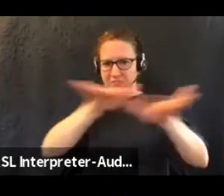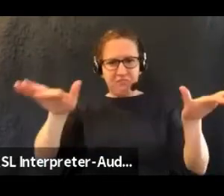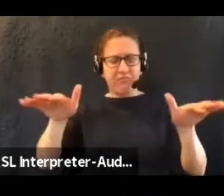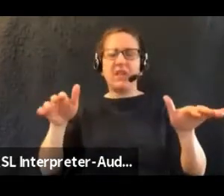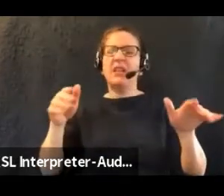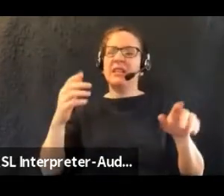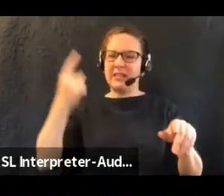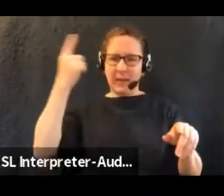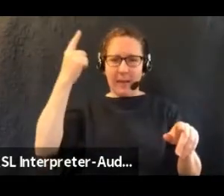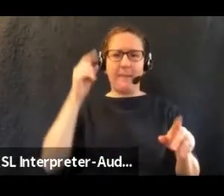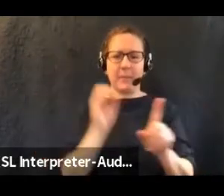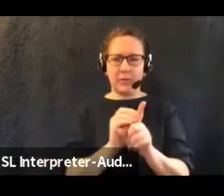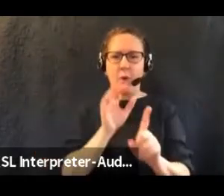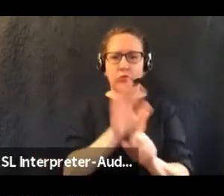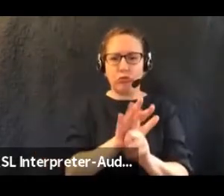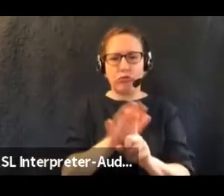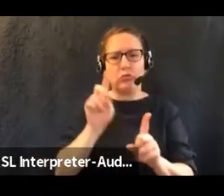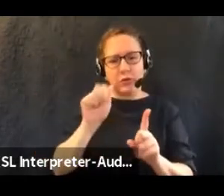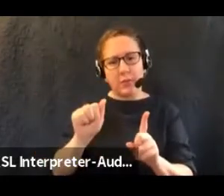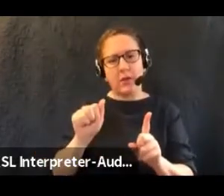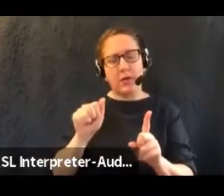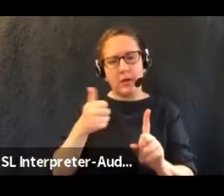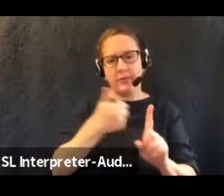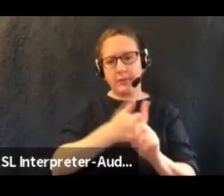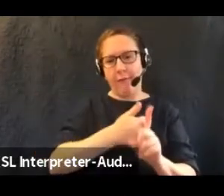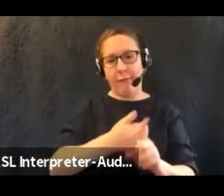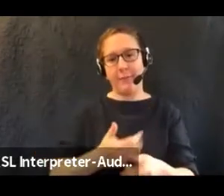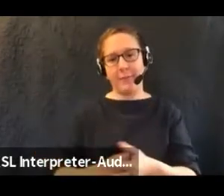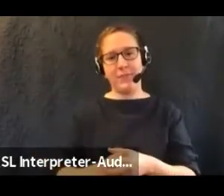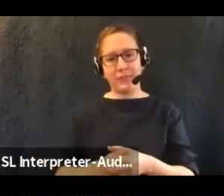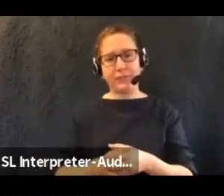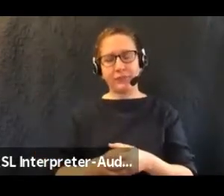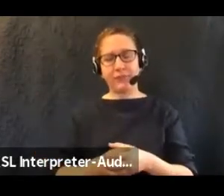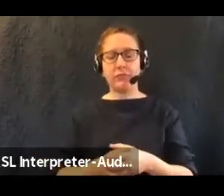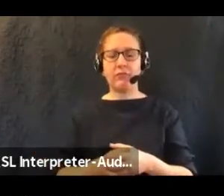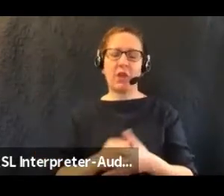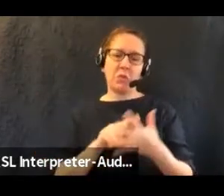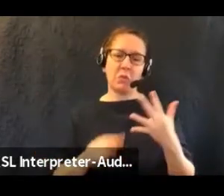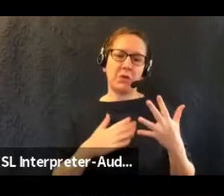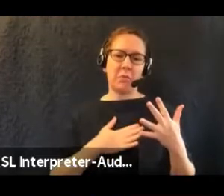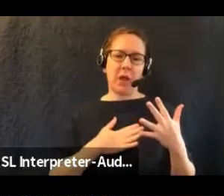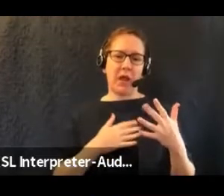disability in and of itself. So those are my sort of bigger picture items.